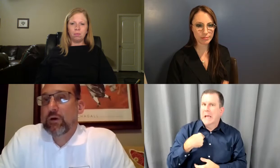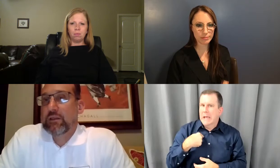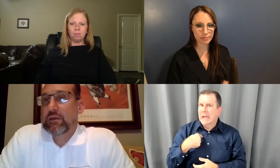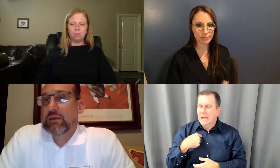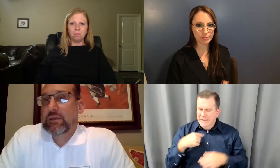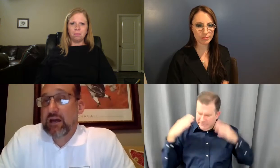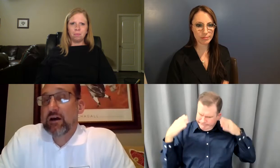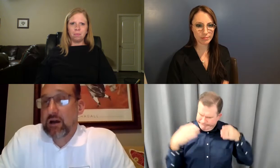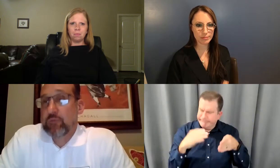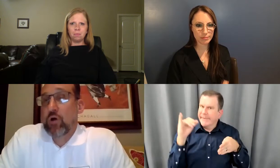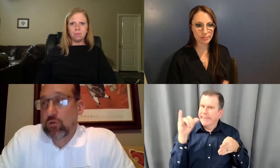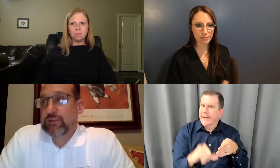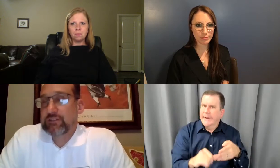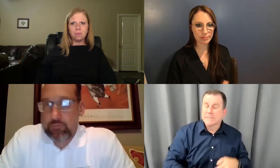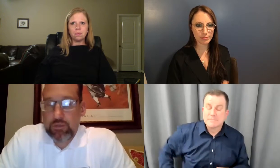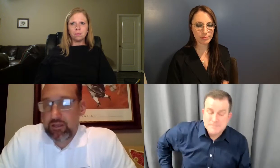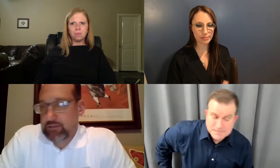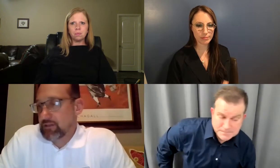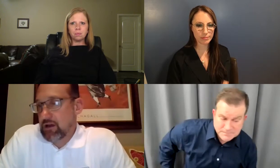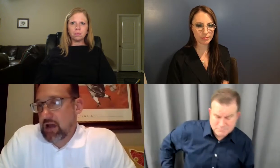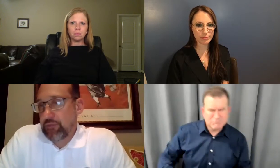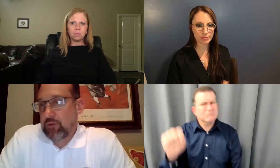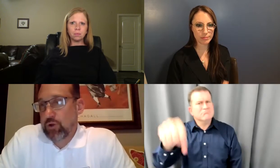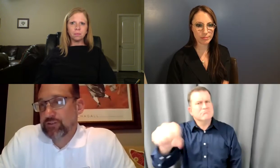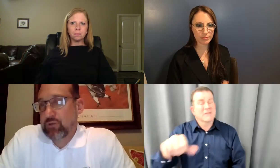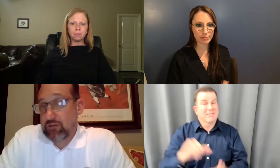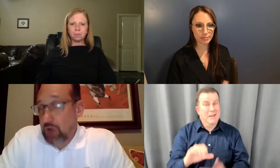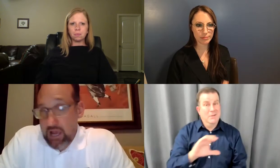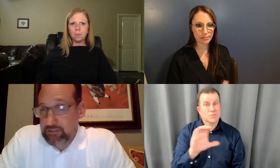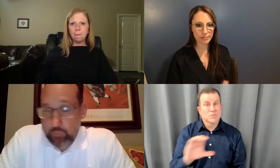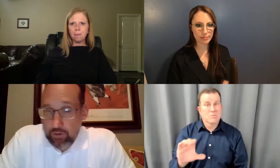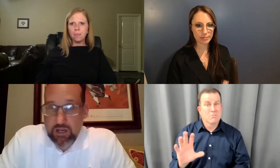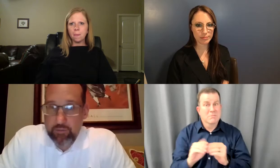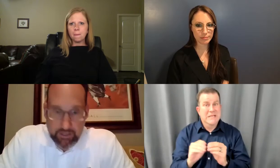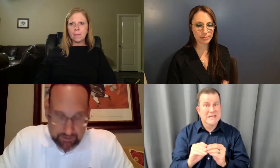but yeah, all of these in meetings I think would also give rise to work accommodations